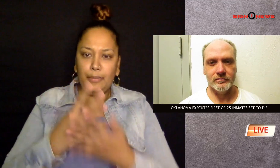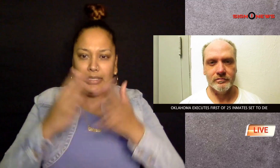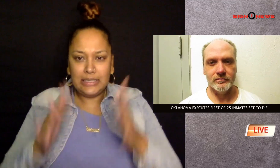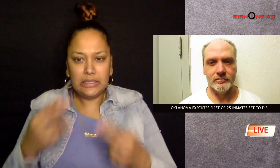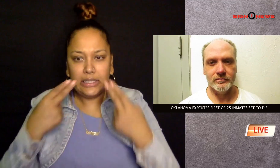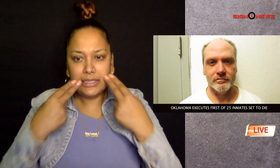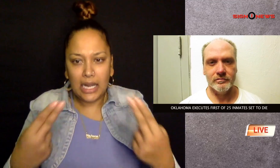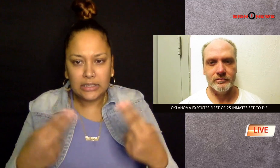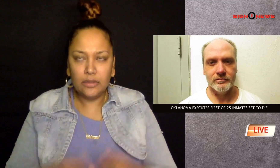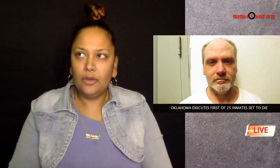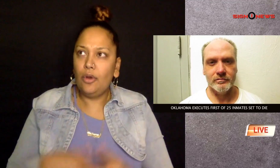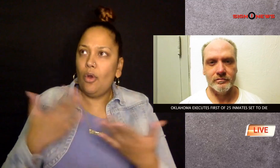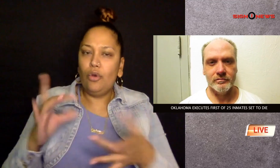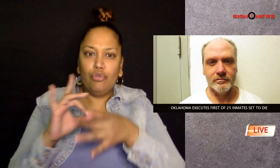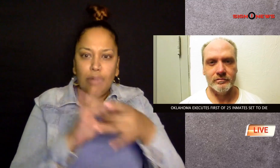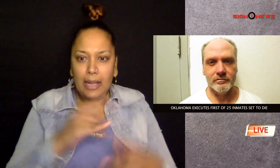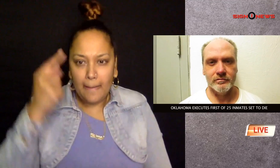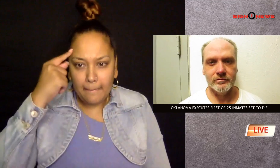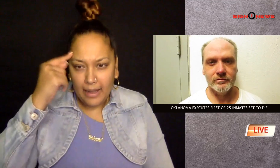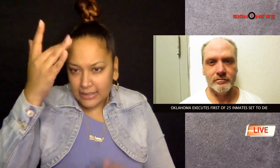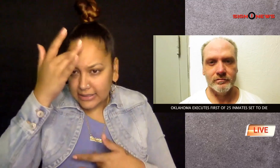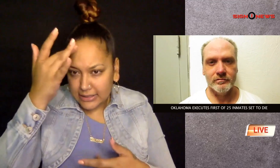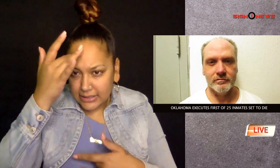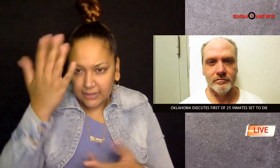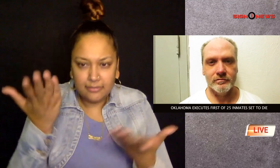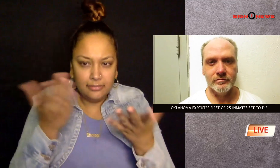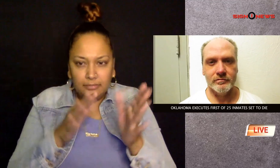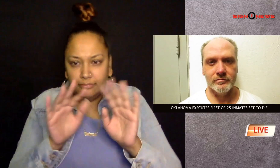due to lingering concerns about inmates innocence